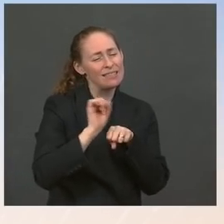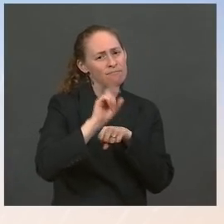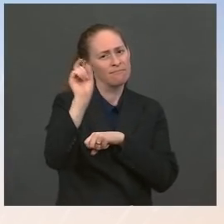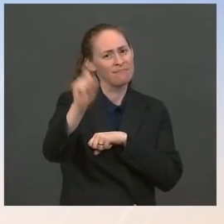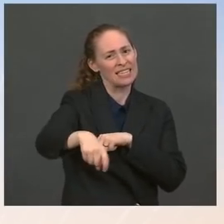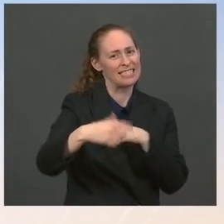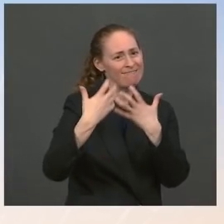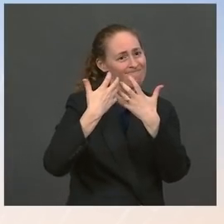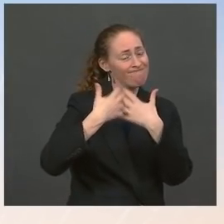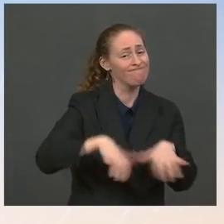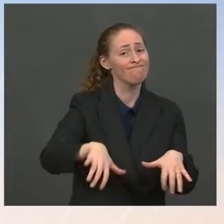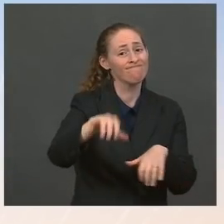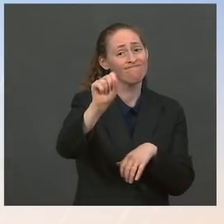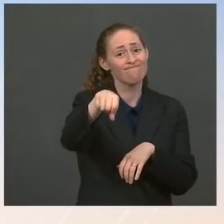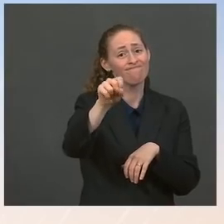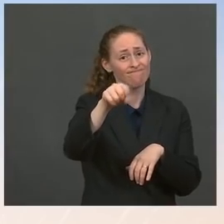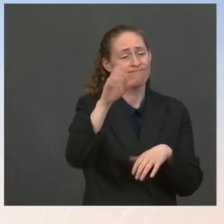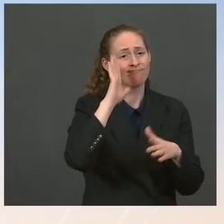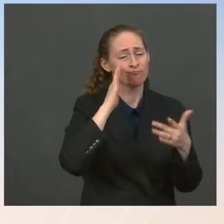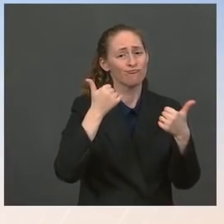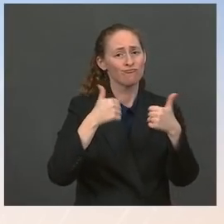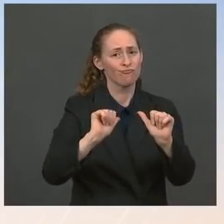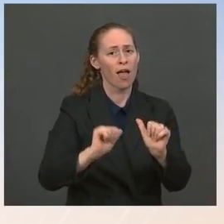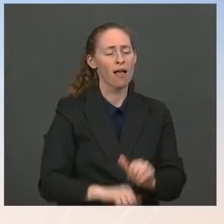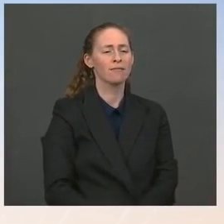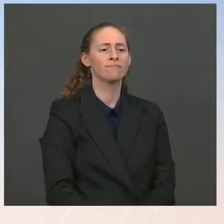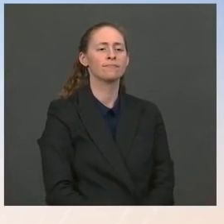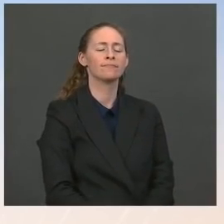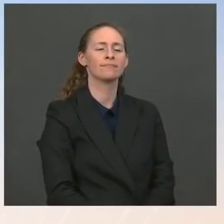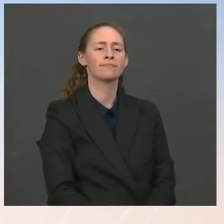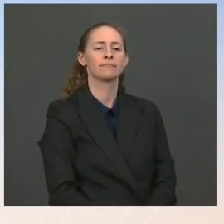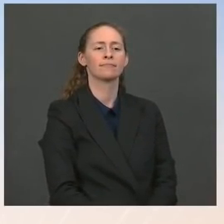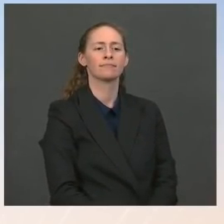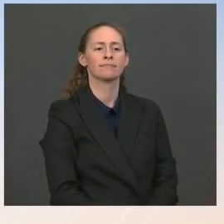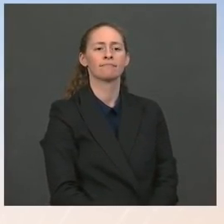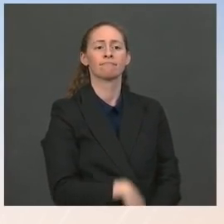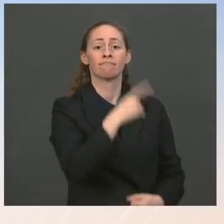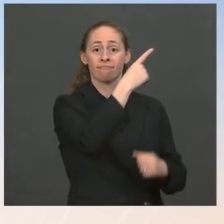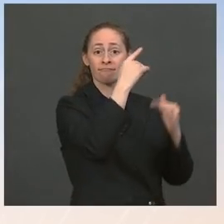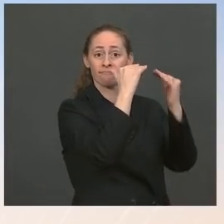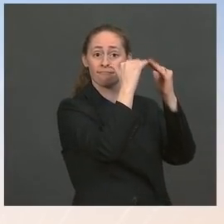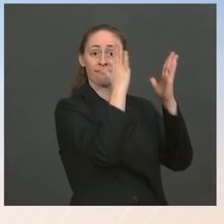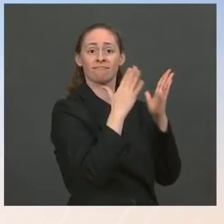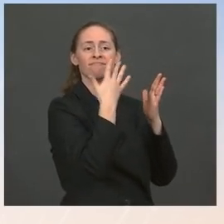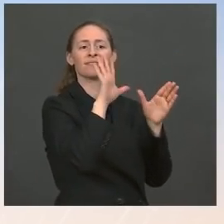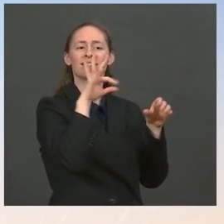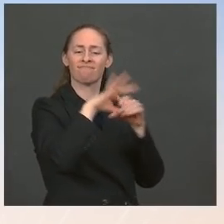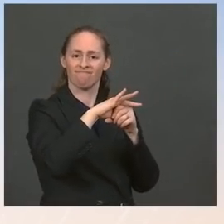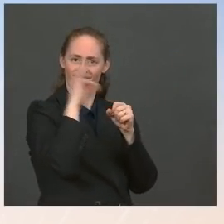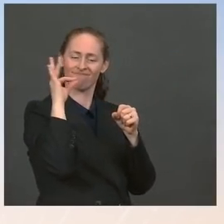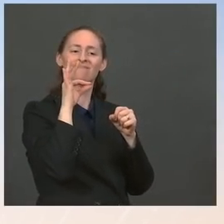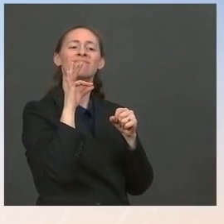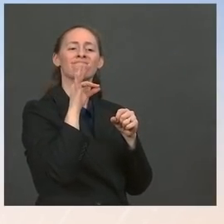As you know, on Friday, the House voted on a rule to make sure that on November -- the week of November 15,